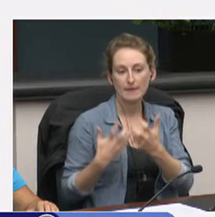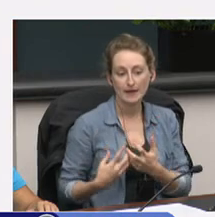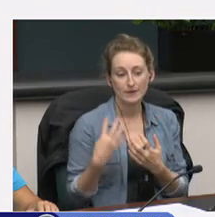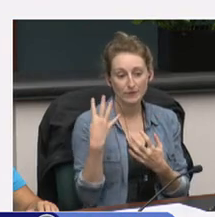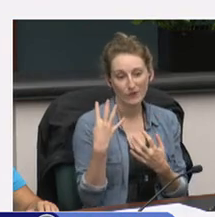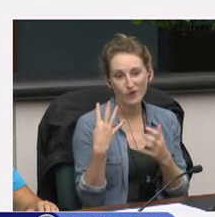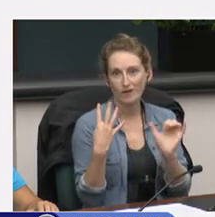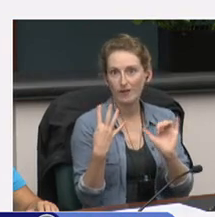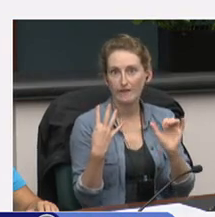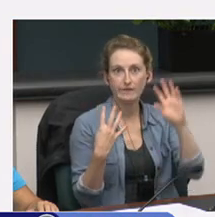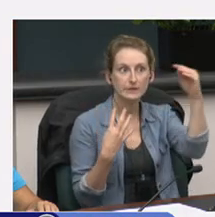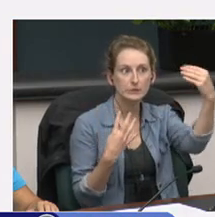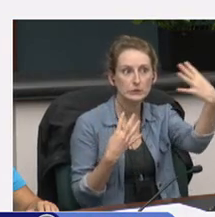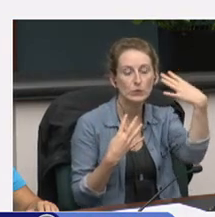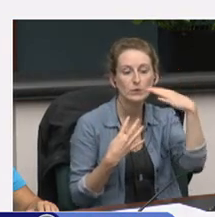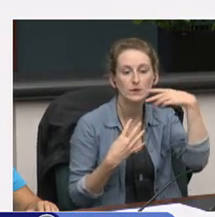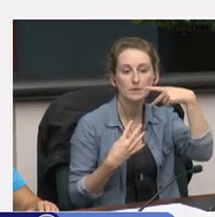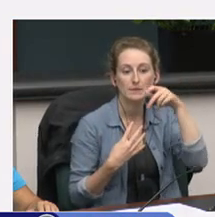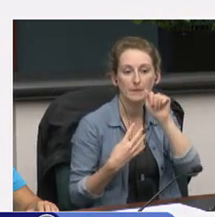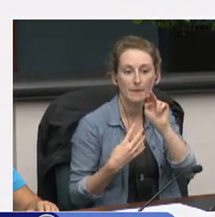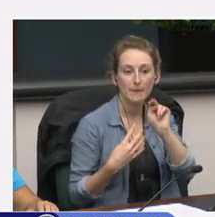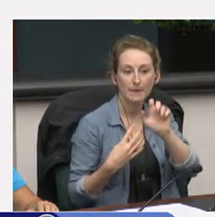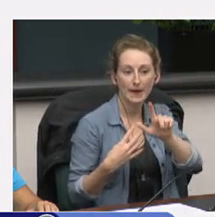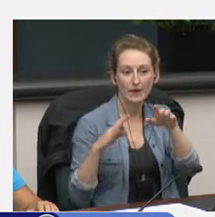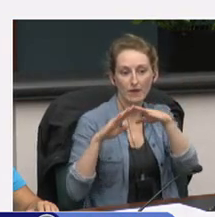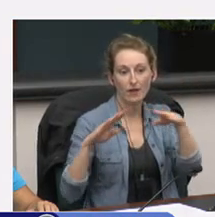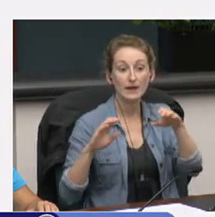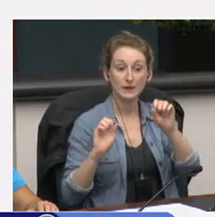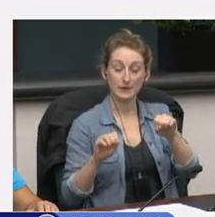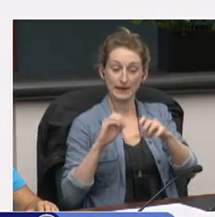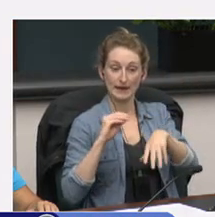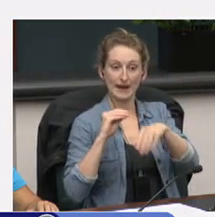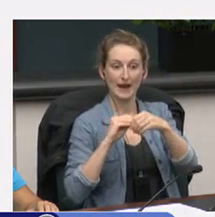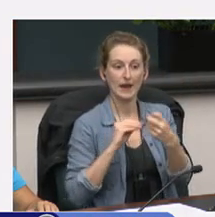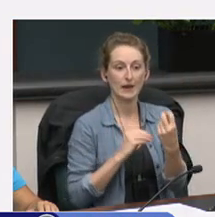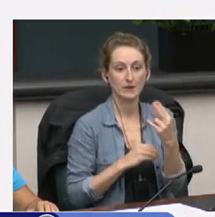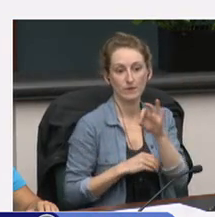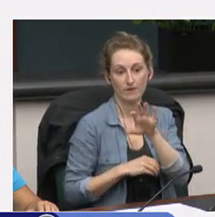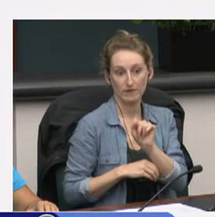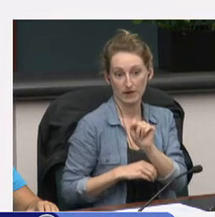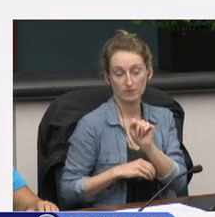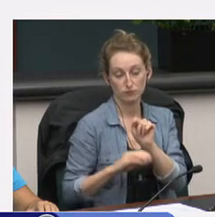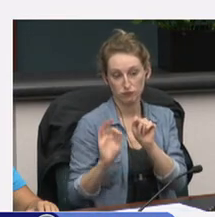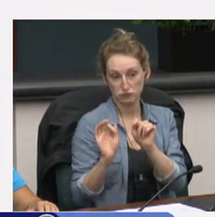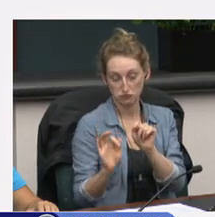things you get a 12-foot height bonus option two if you choose to enter in one